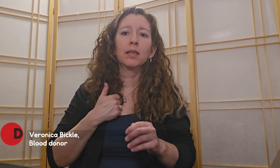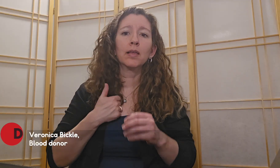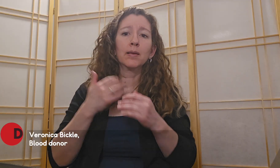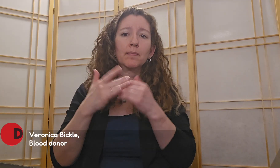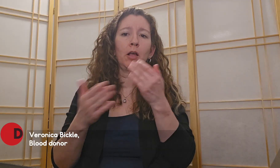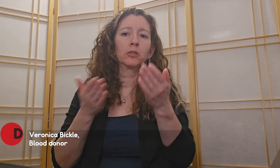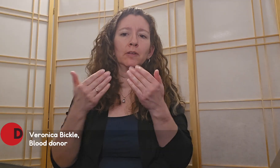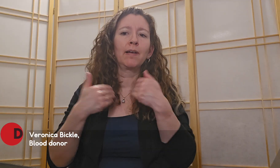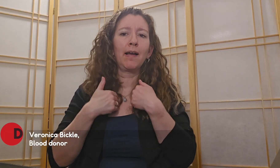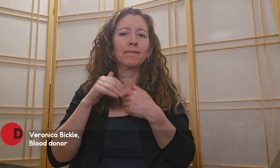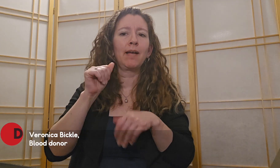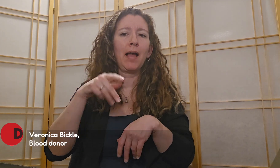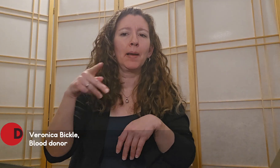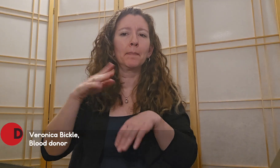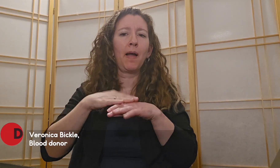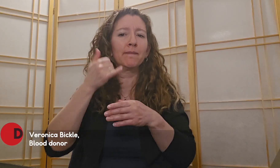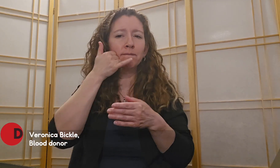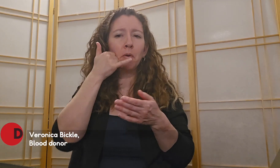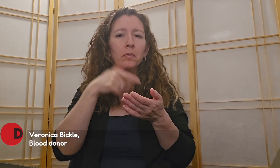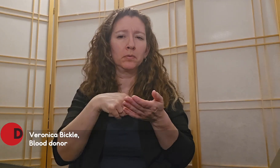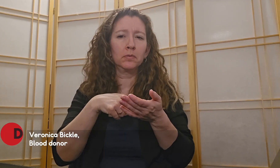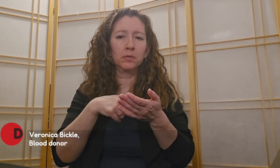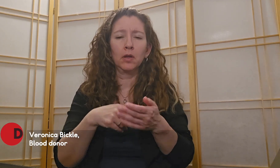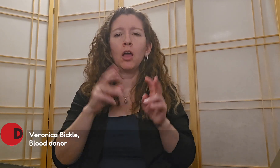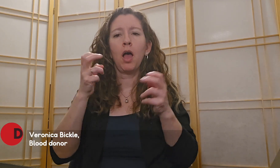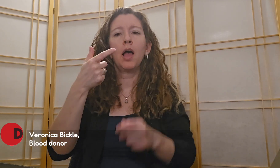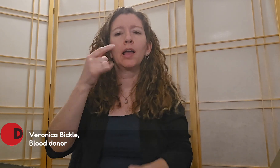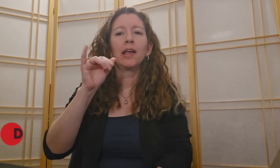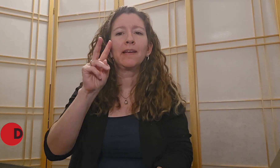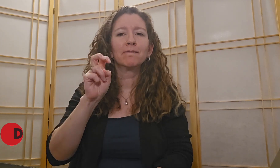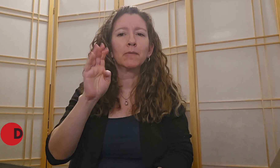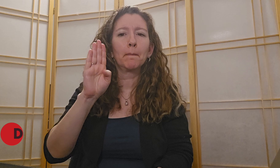Canadian Blood Service has a mobile app, "Give Blood". They have a map where